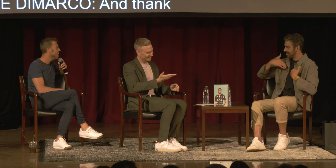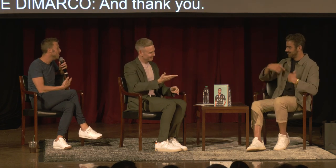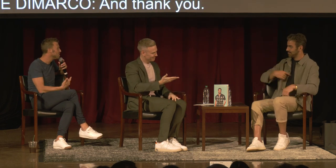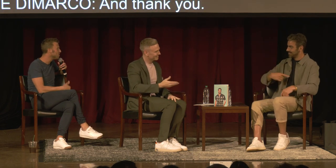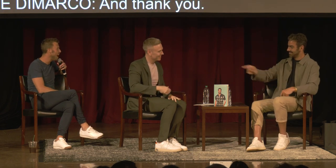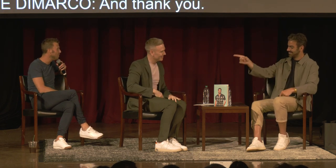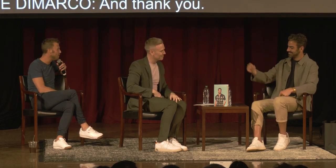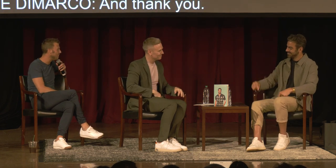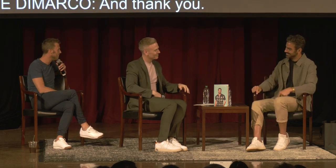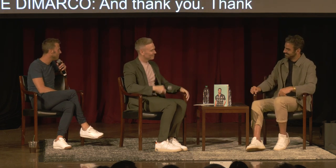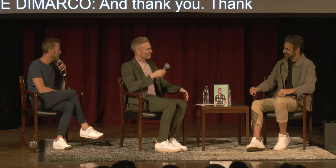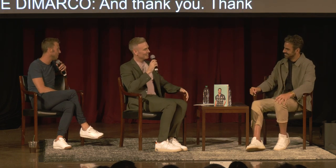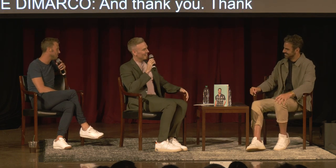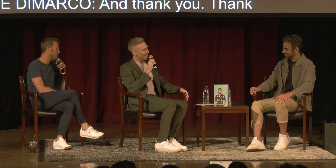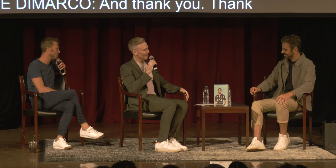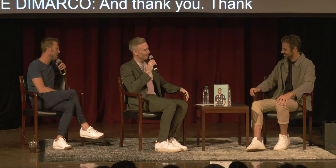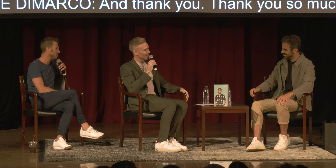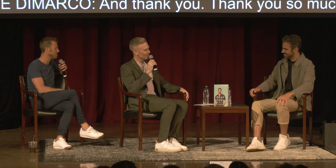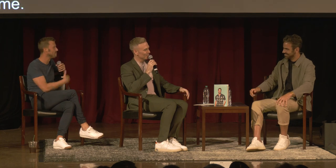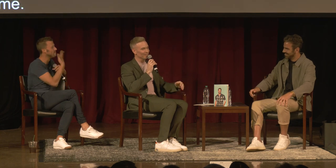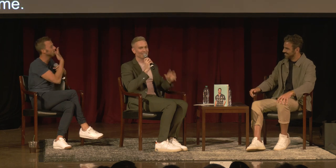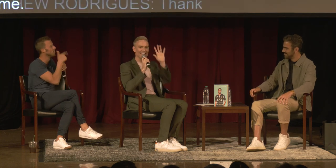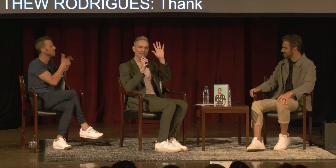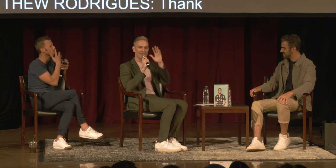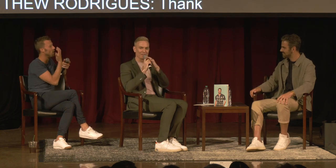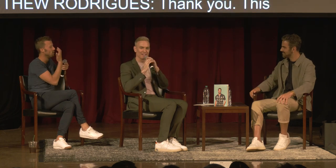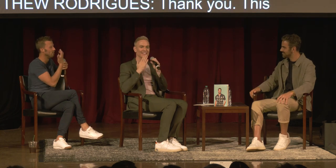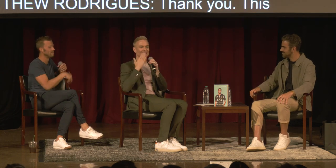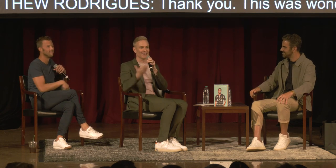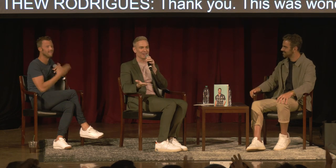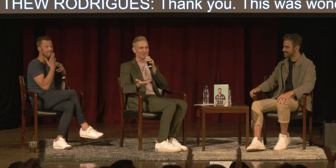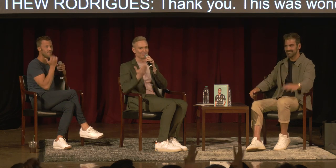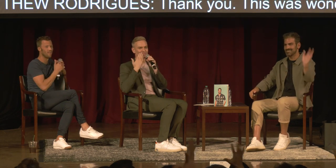Thank you so much for having me. Thank you. This is wonderful. Thank you, everybody. Thank you.